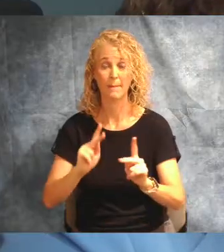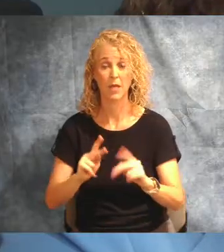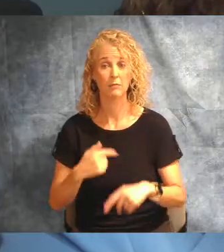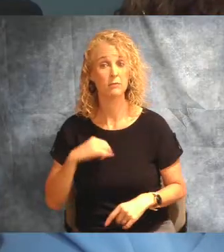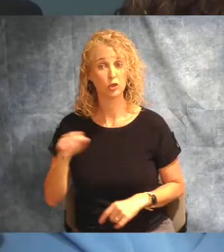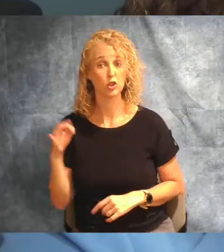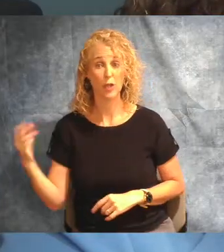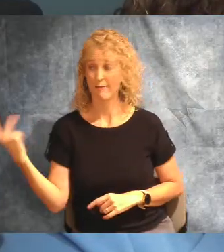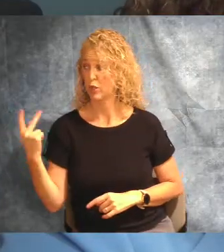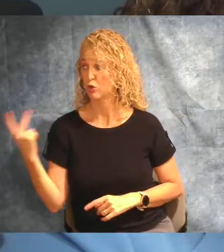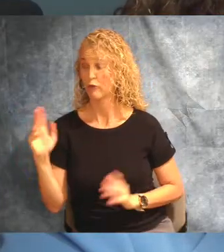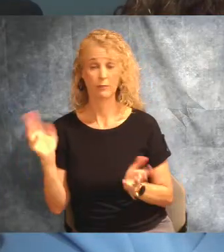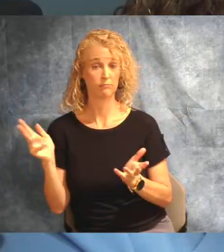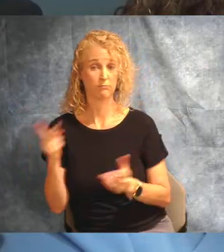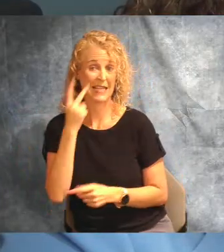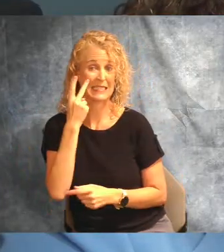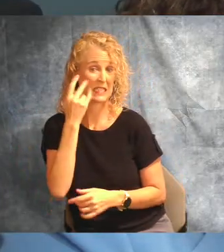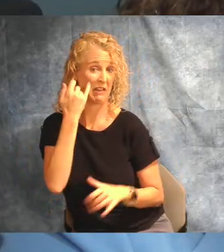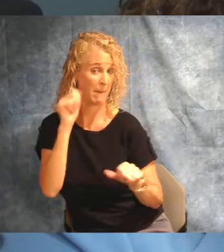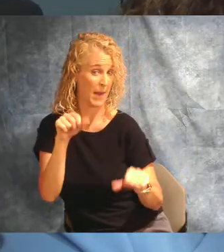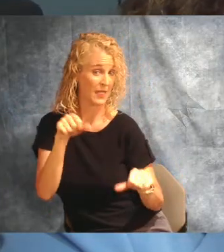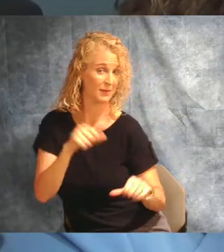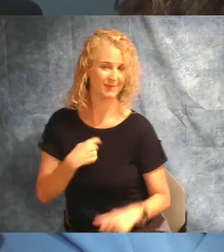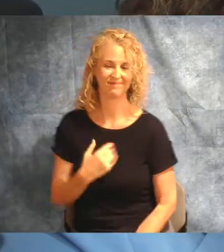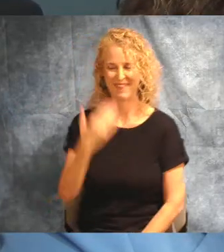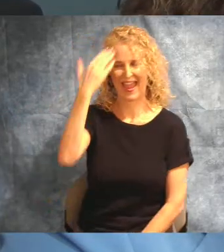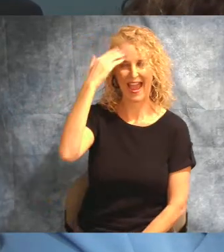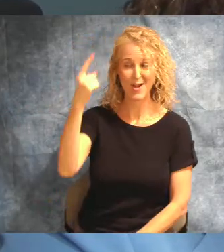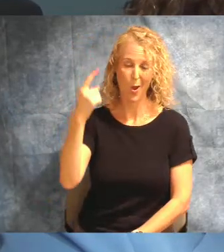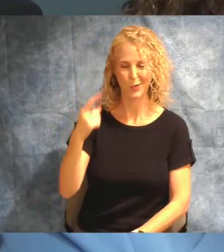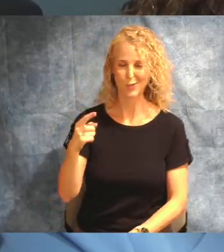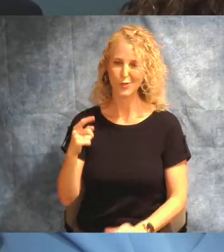I'll talk about it and see what we can do. Okay. I know you're on it, Mr. Thank you.